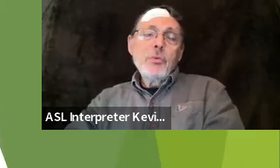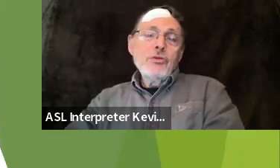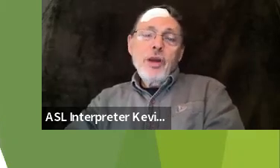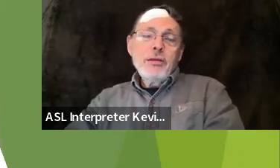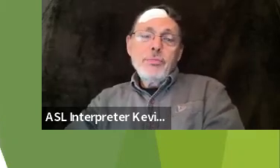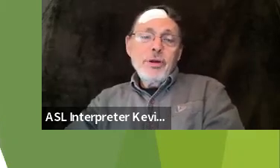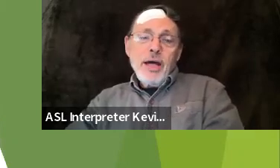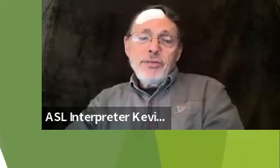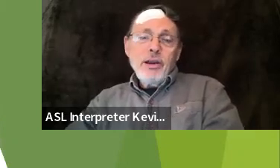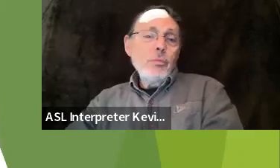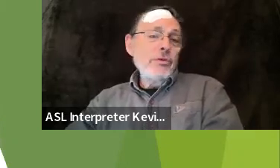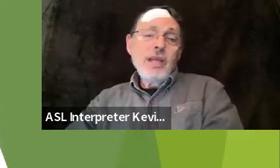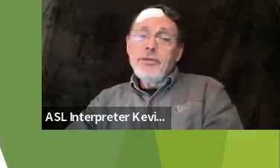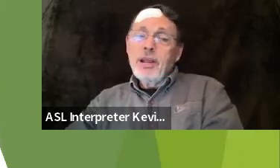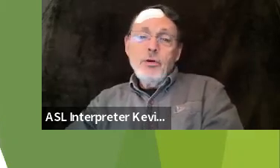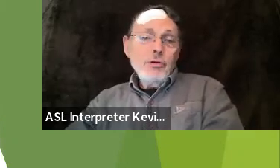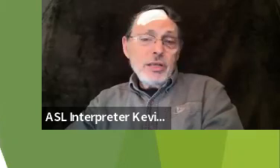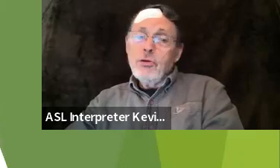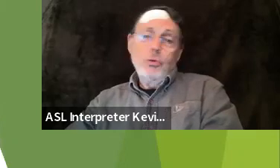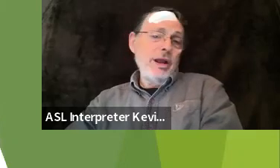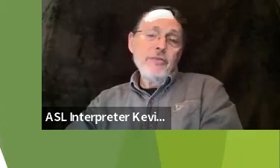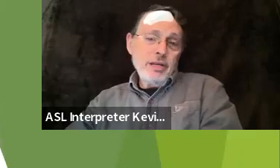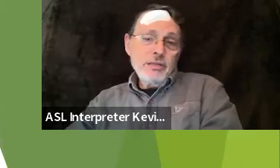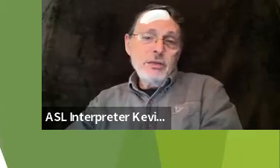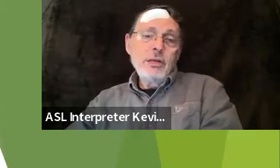we're trying to put out there, whether it's healthcare or legal or whatever it is, you